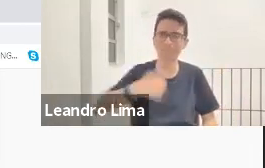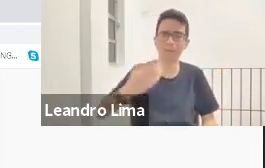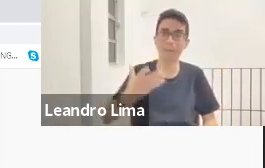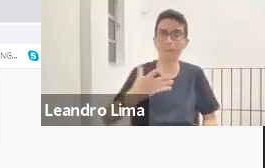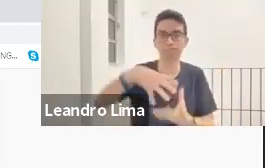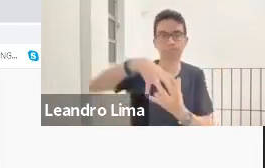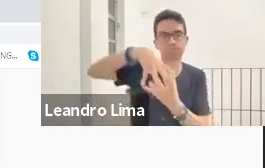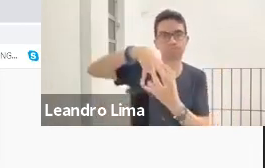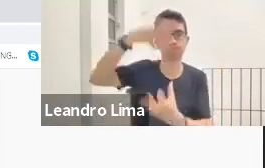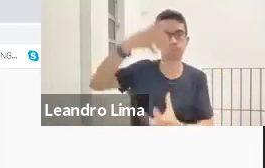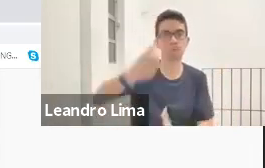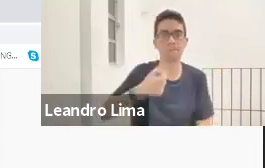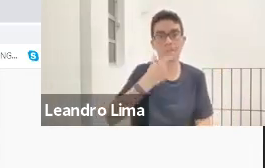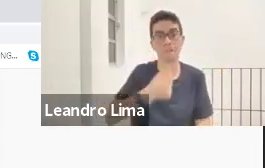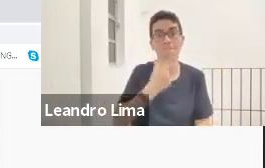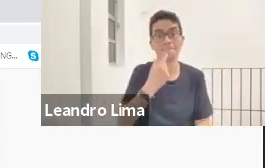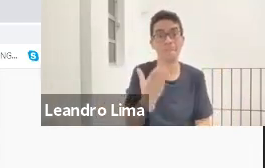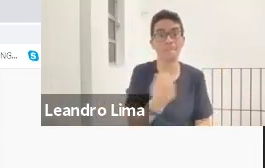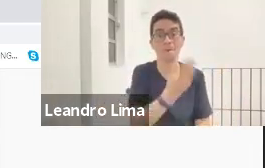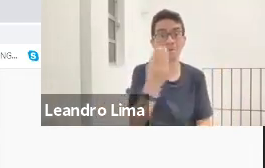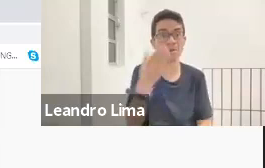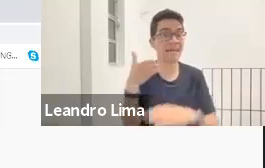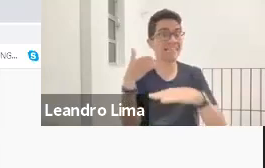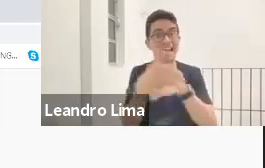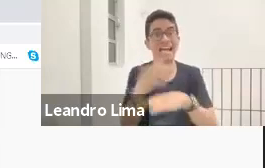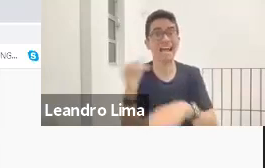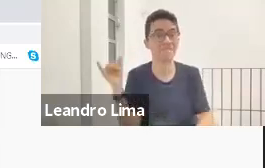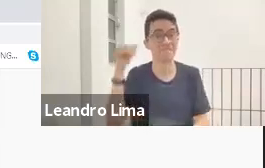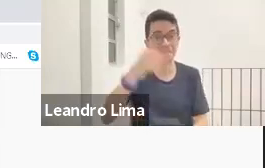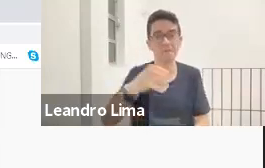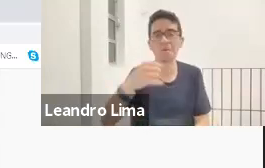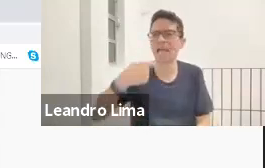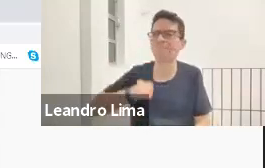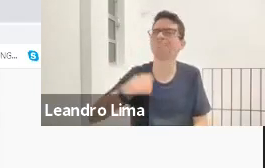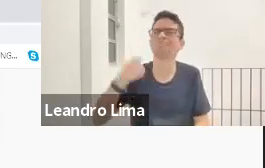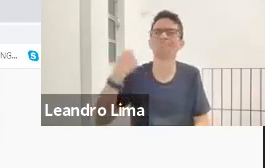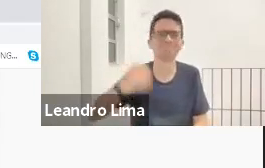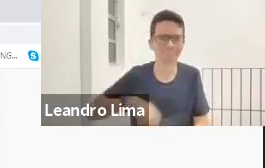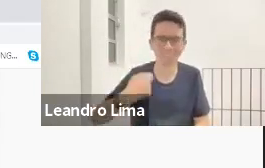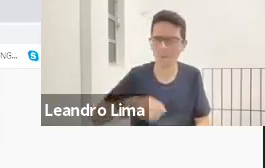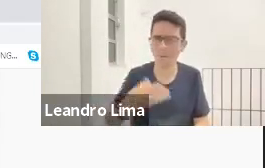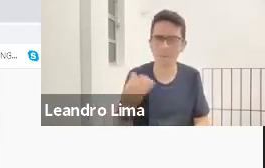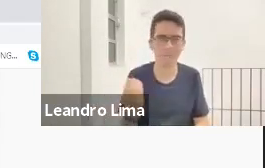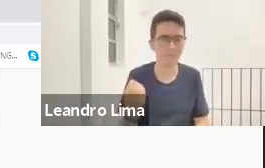drugs I would have to take a lot of drugs just to get on the plane. I depend on I depend on drugs to, to I depend on drugs to, to manage